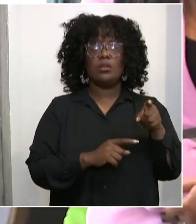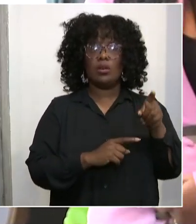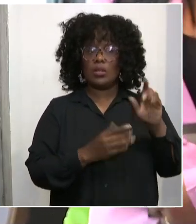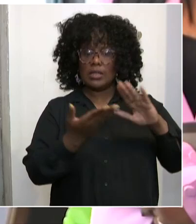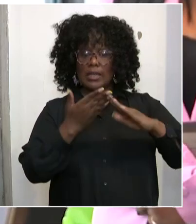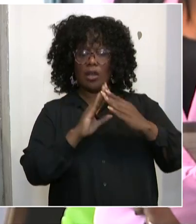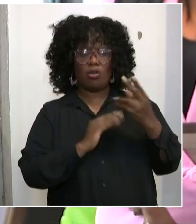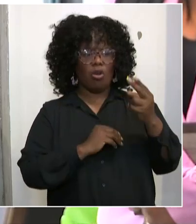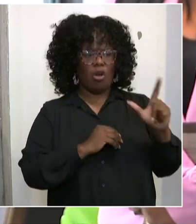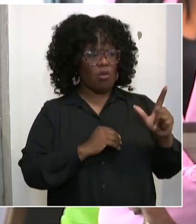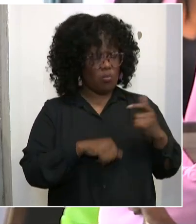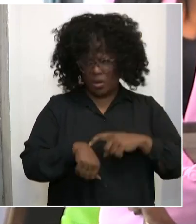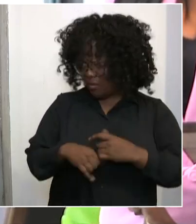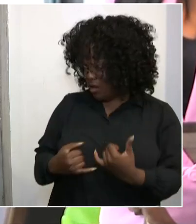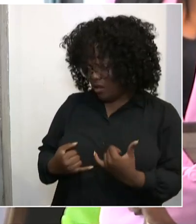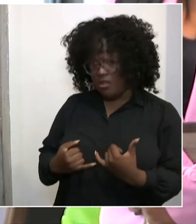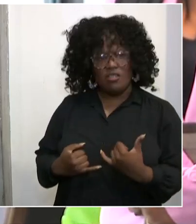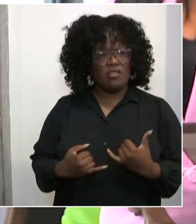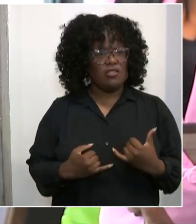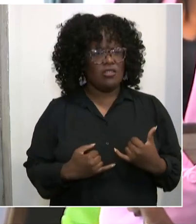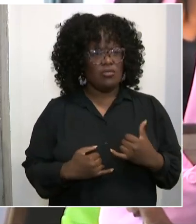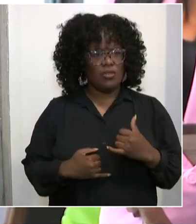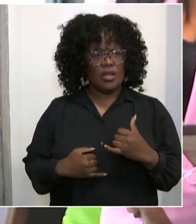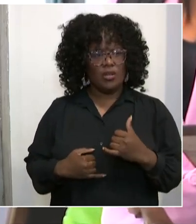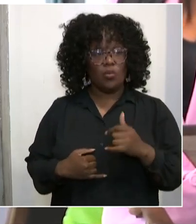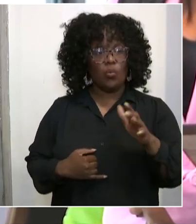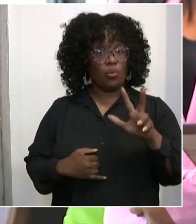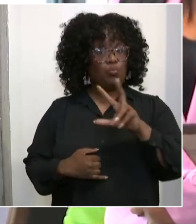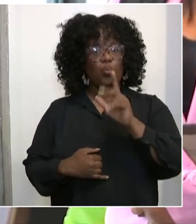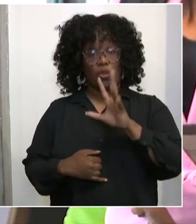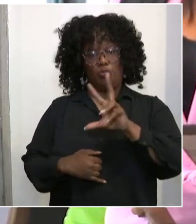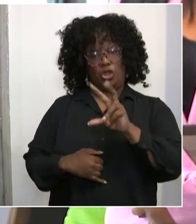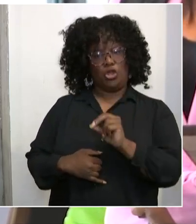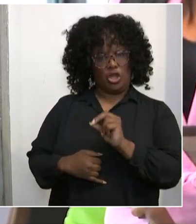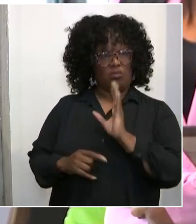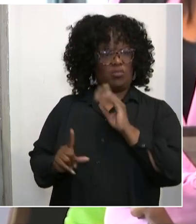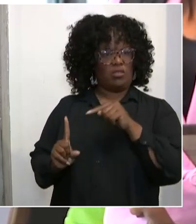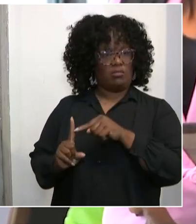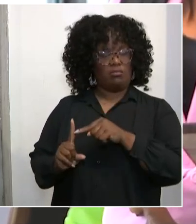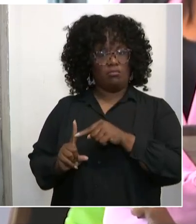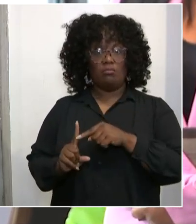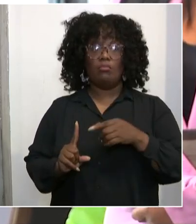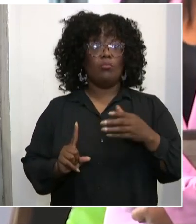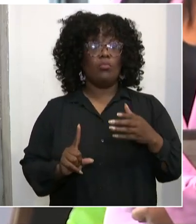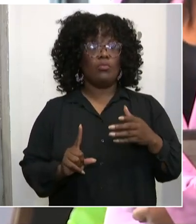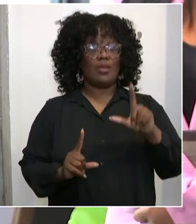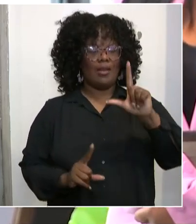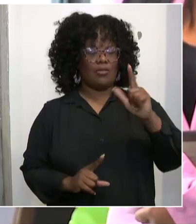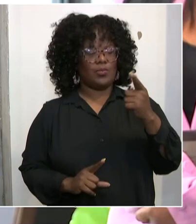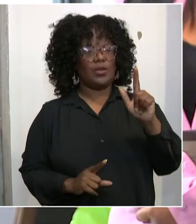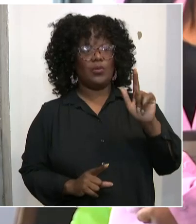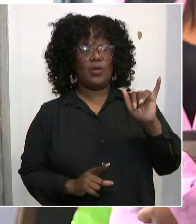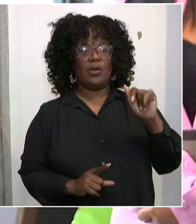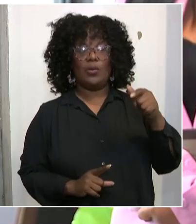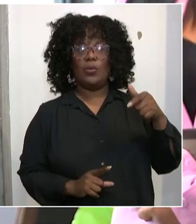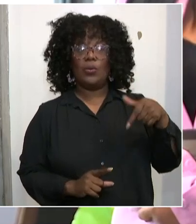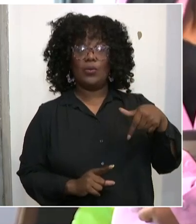at 3:30 p.m. today for our flag raising, um, for our pride flag raising at City Hall.